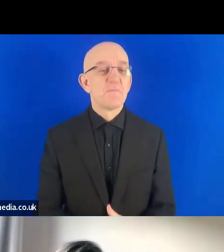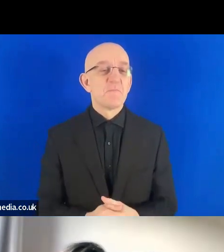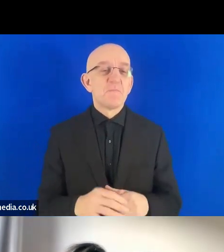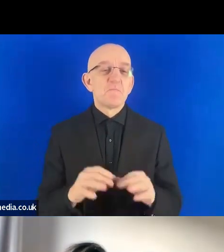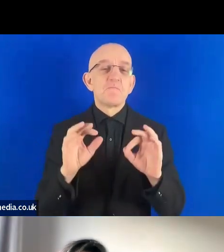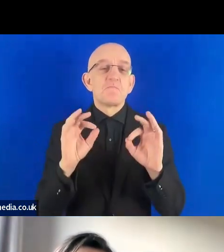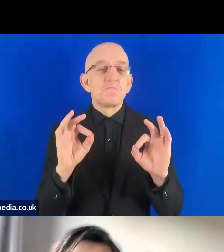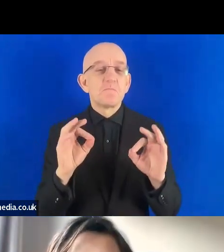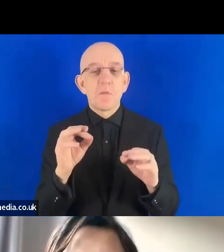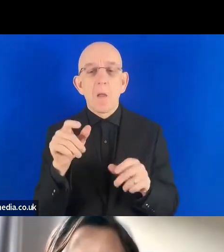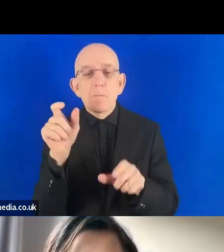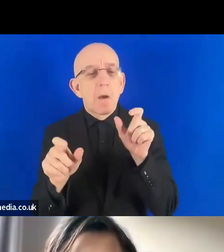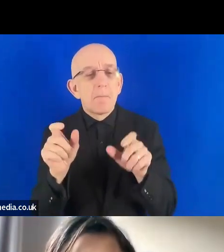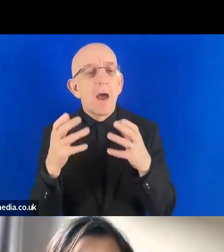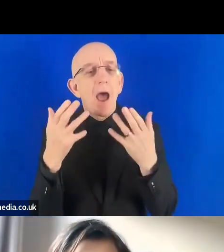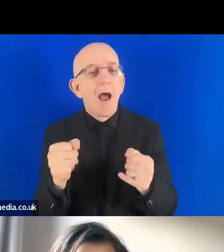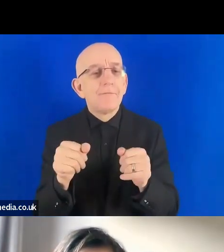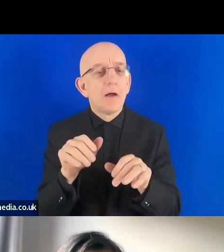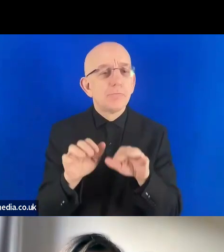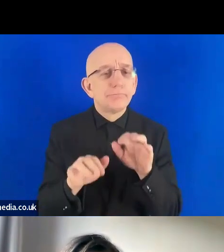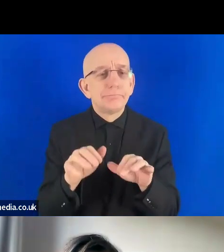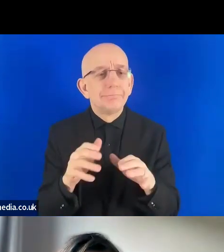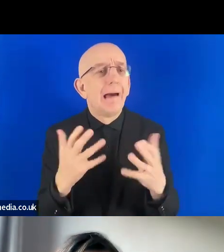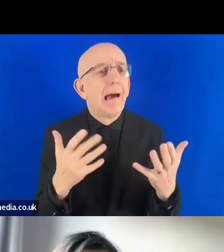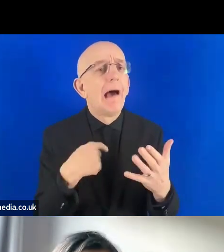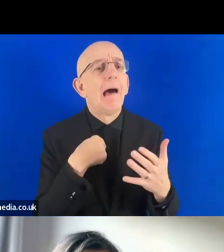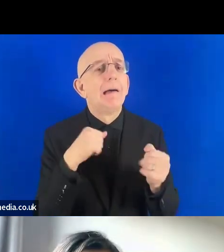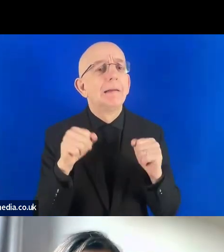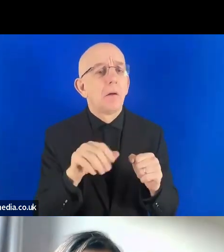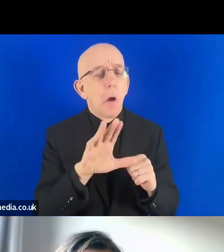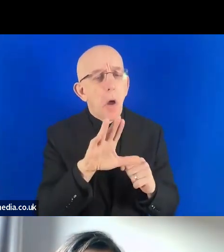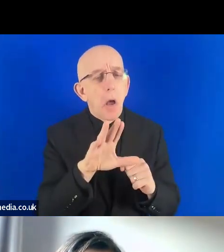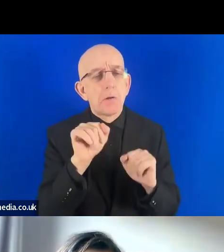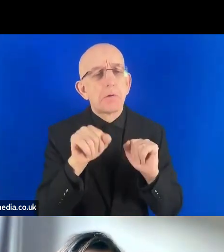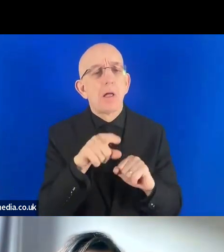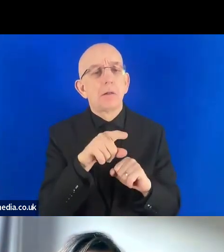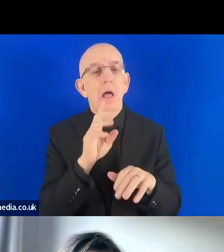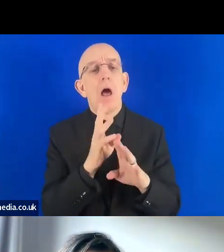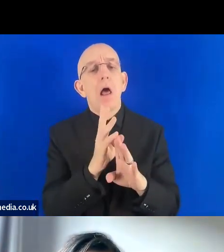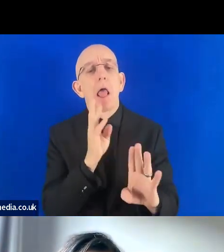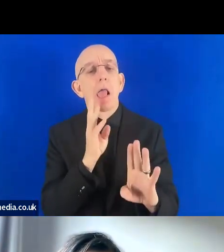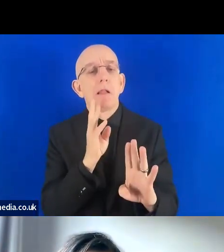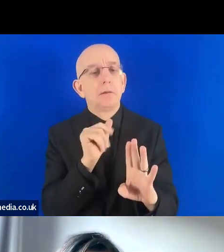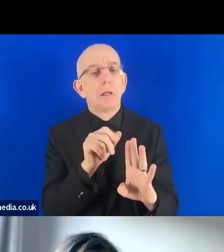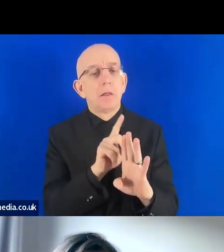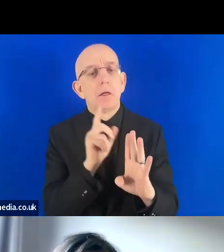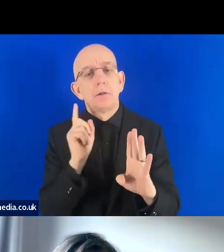We're just making sure that everybody who who is on this call and, outside is able to know this detail.